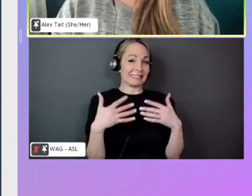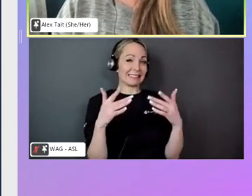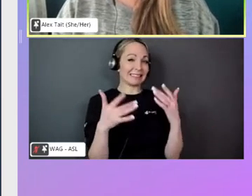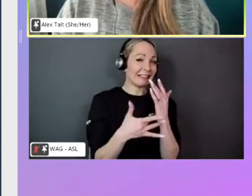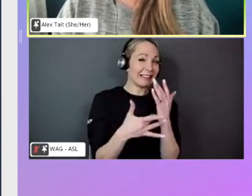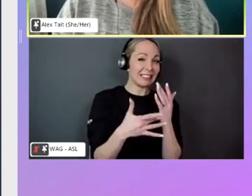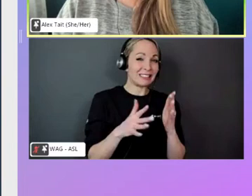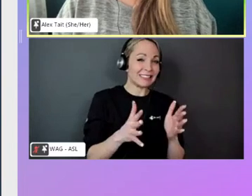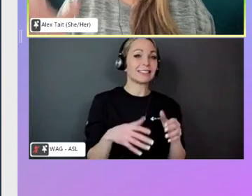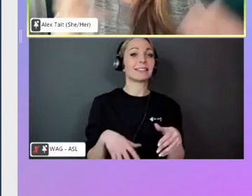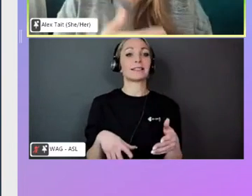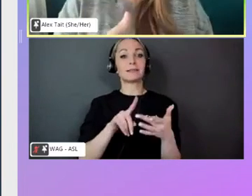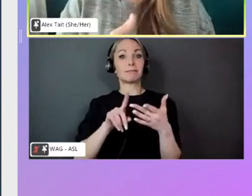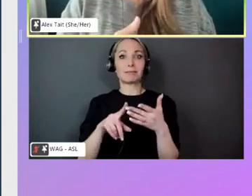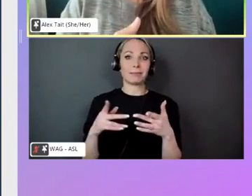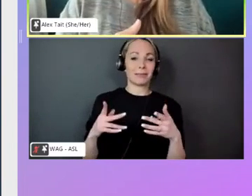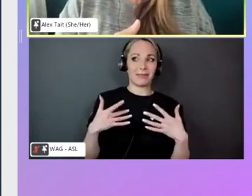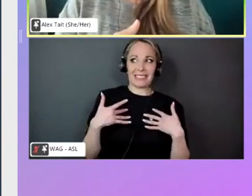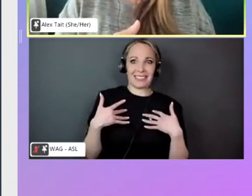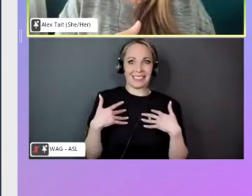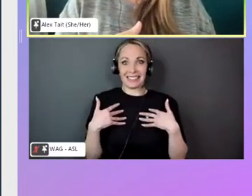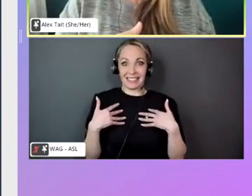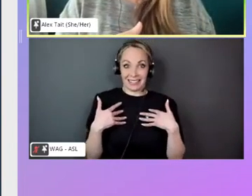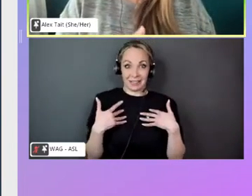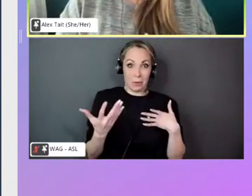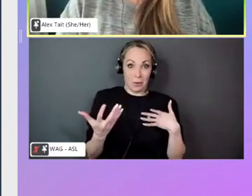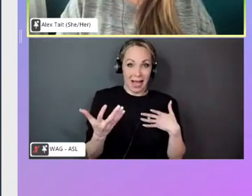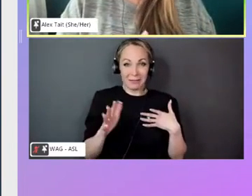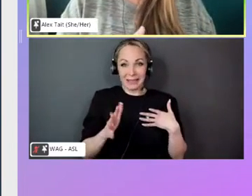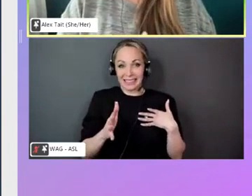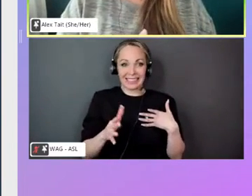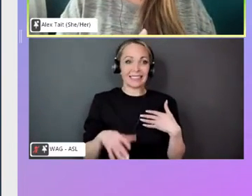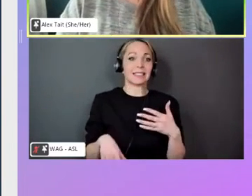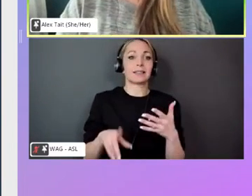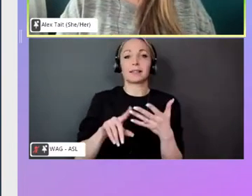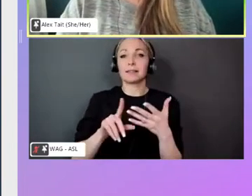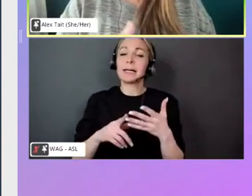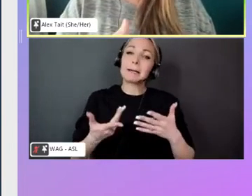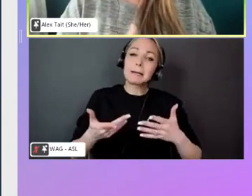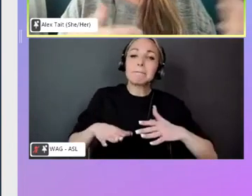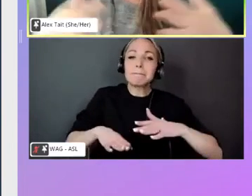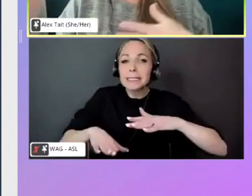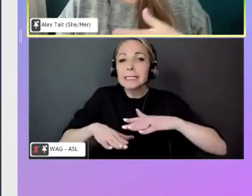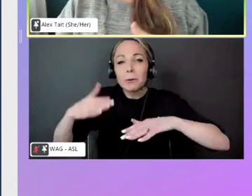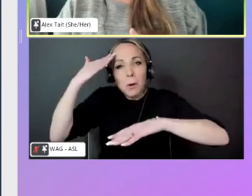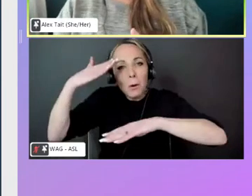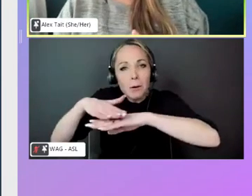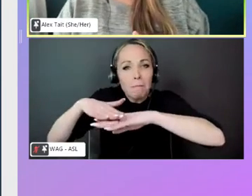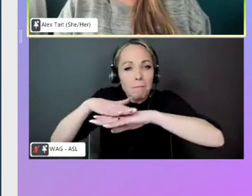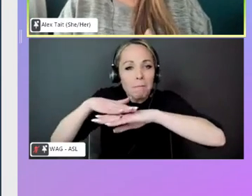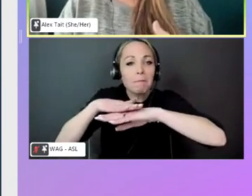users, go getters, and savvy users. And this covers a range of folks who are basically